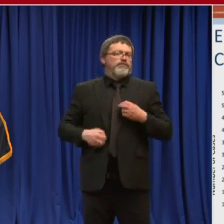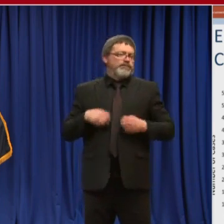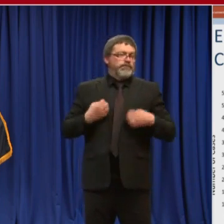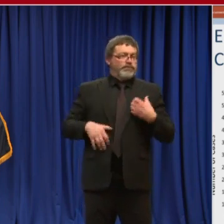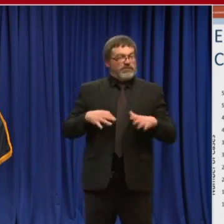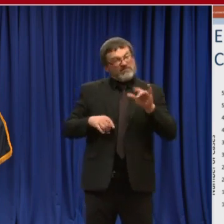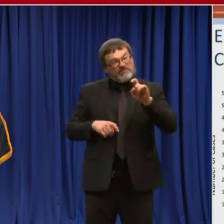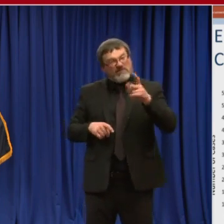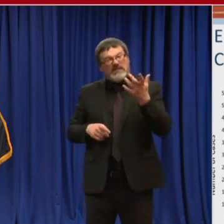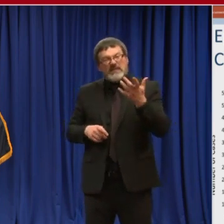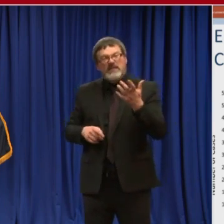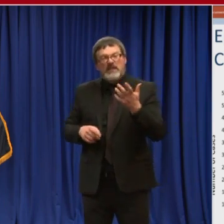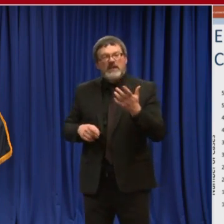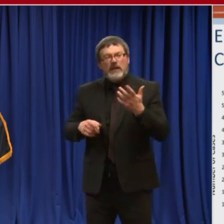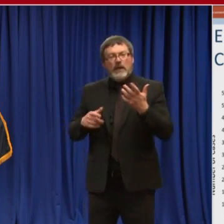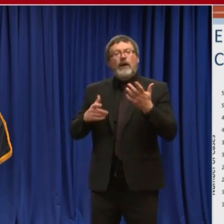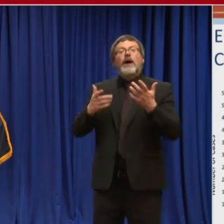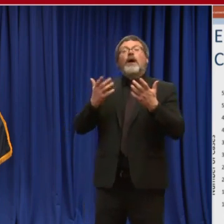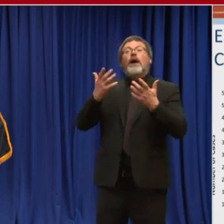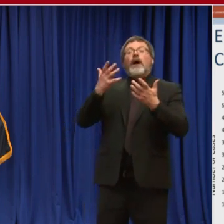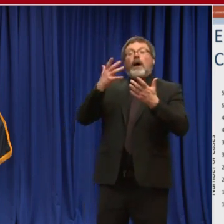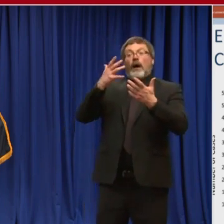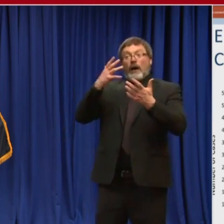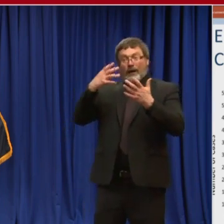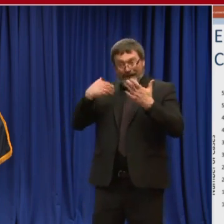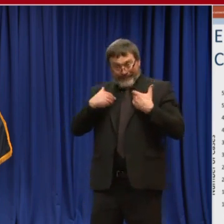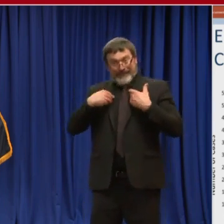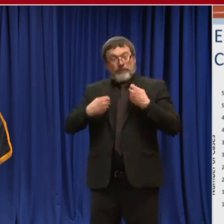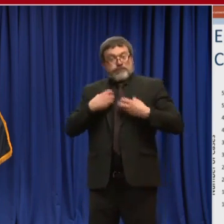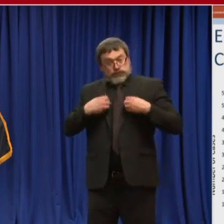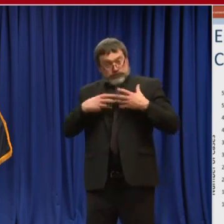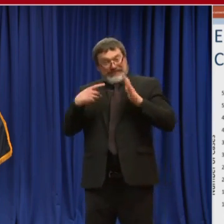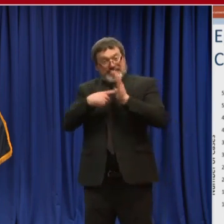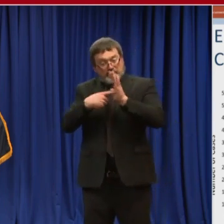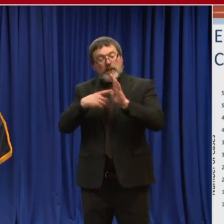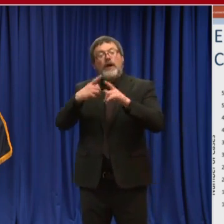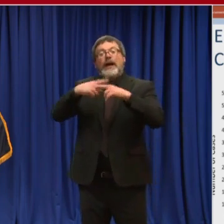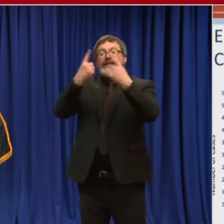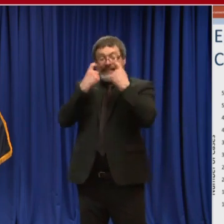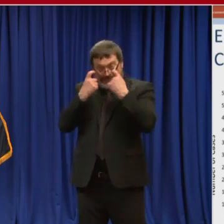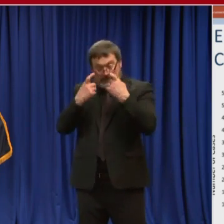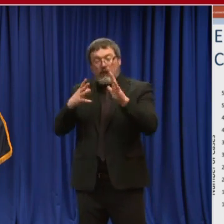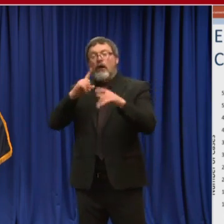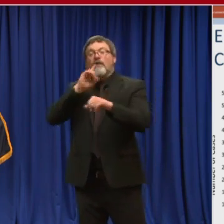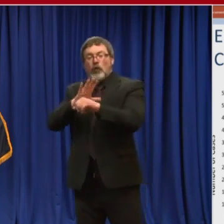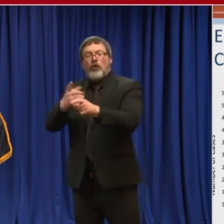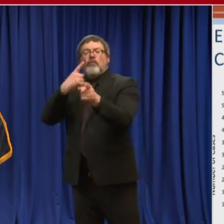BETWEEN WHEN SOMEONE DEVELOPS SYMPTOMS THEY GET TESTED AND THEN THE REPORTED TO PUBLIC HEALTH FOR INVESTIGATION.